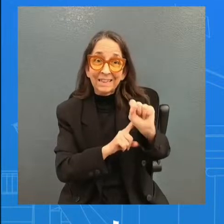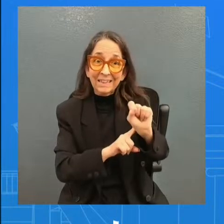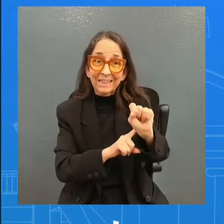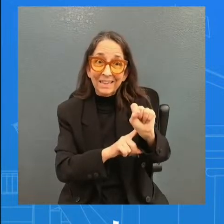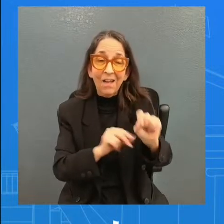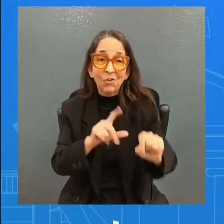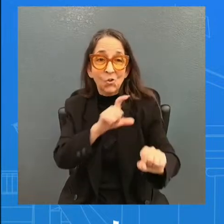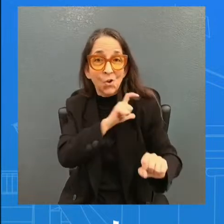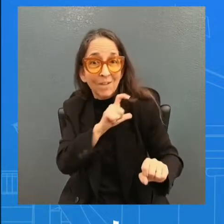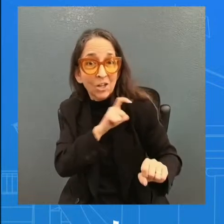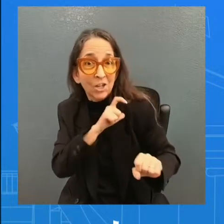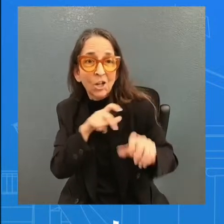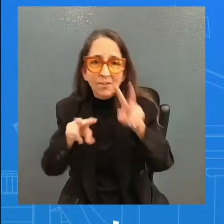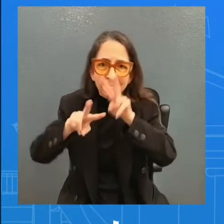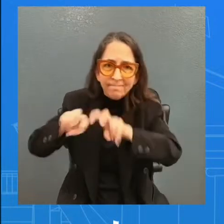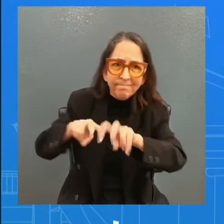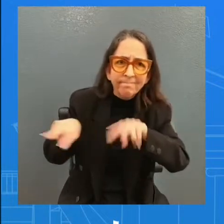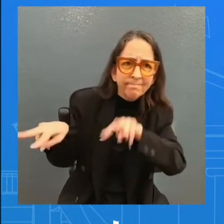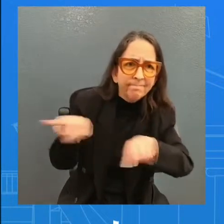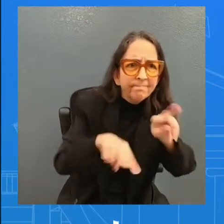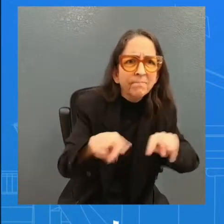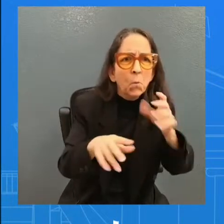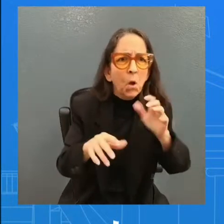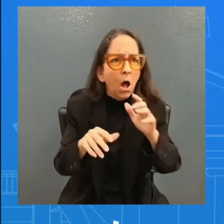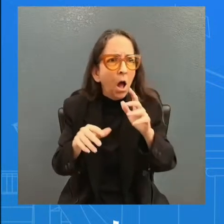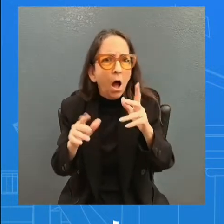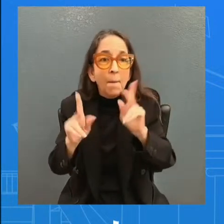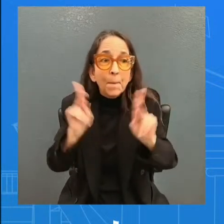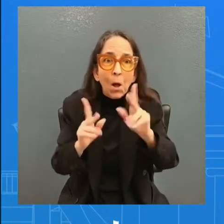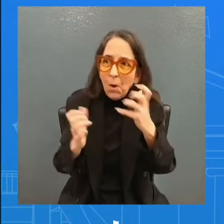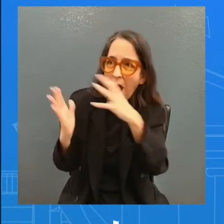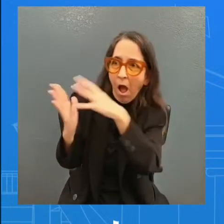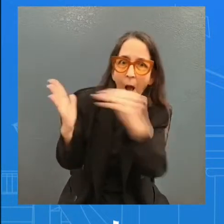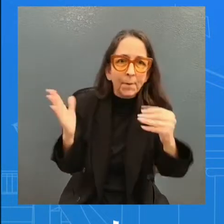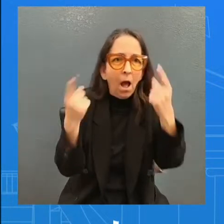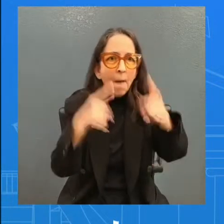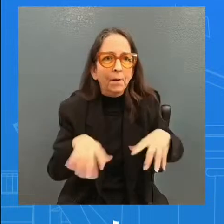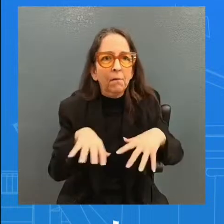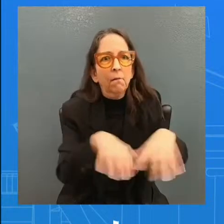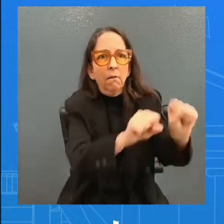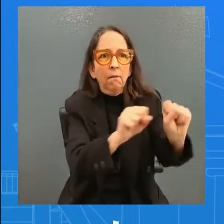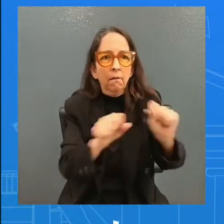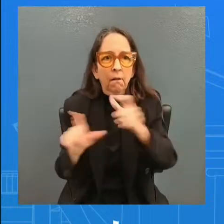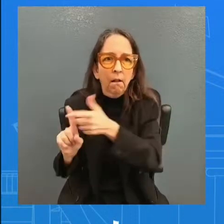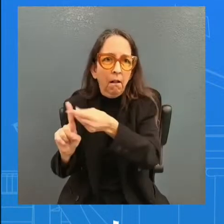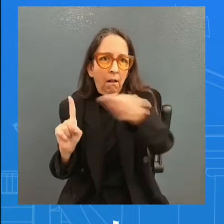And so, they’re going to cons- -- consistently -- DHS and law enforcement are going to consistently -- consistently evaluate threats